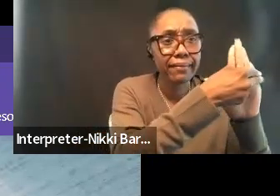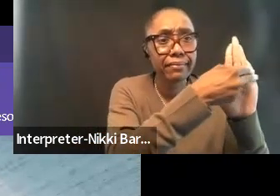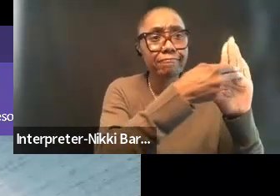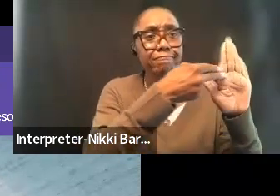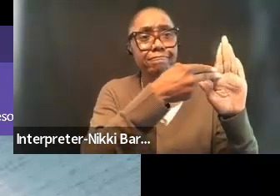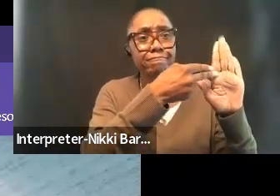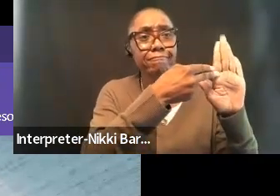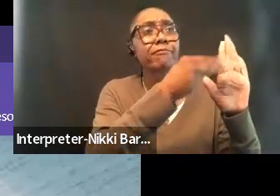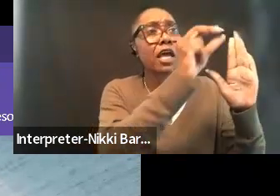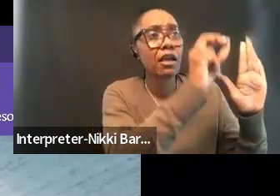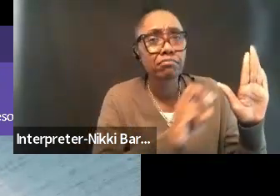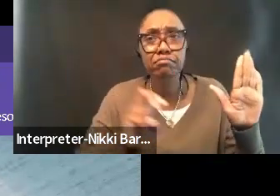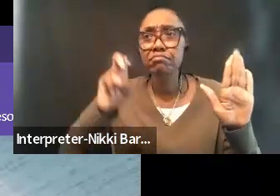Oh, as they read through the text and use their reading guide or their reading tool, they have to like find vocabulary words.